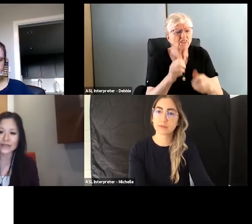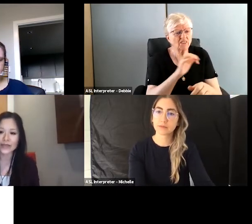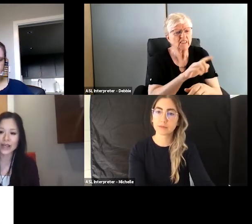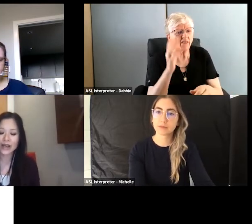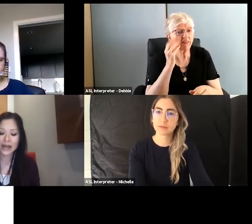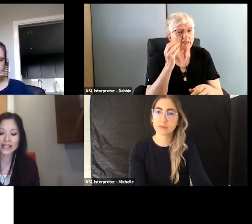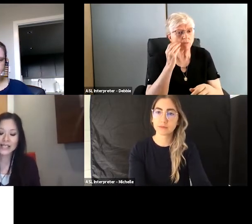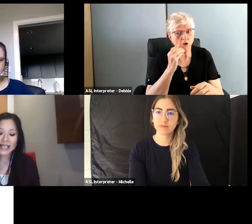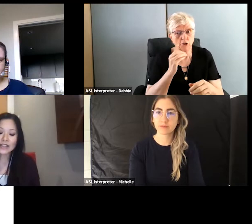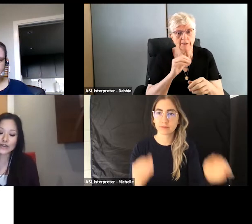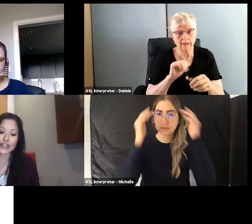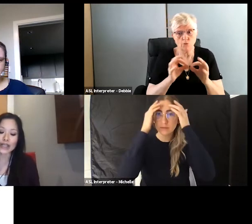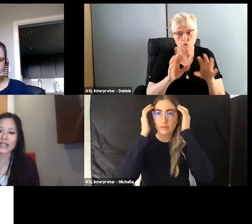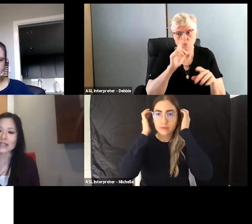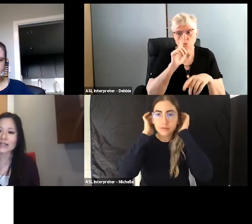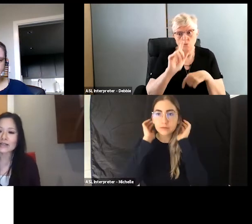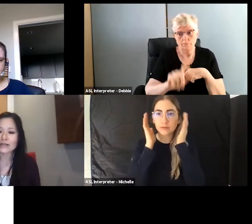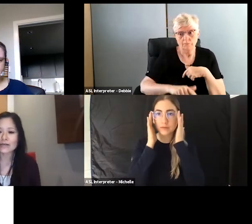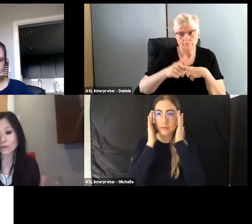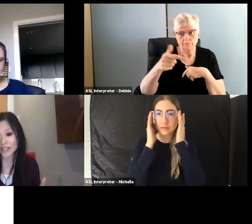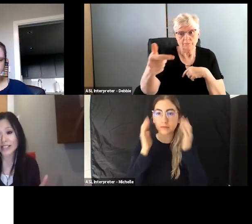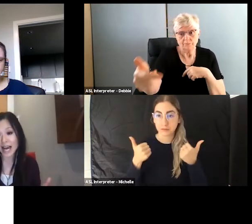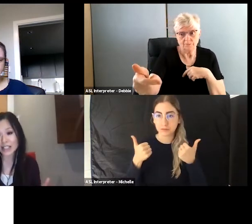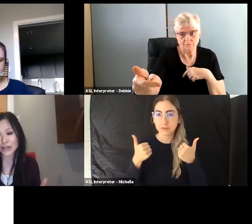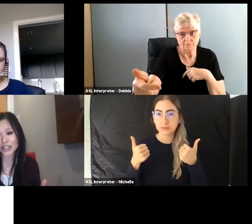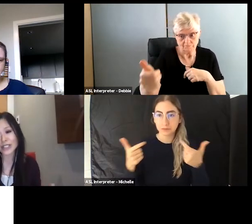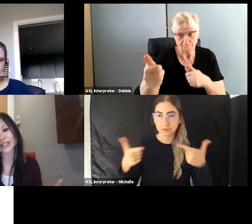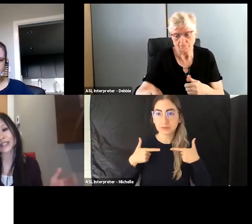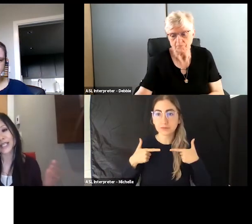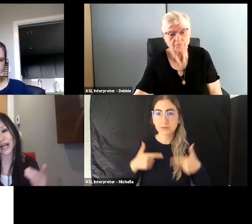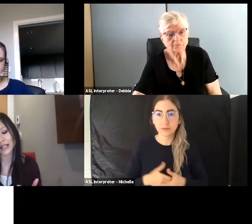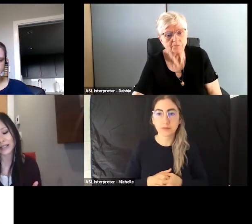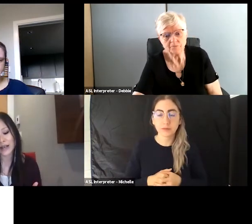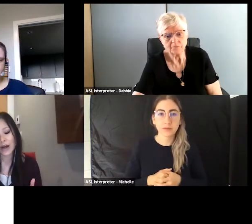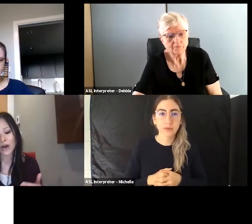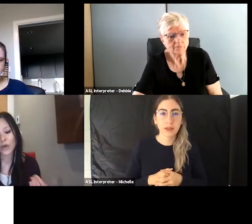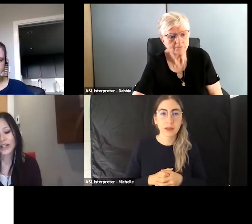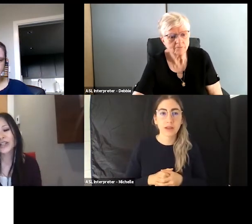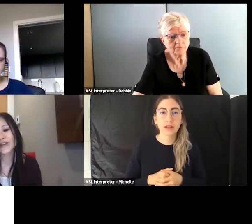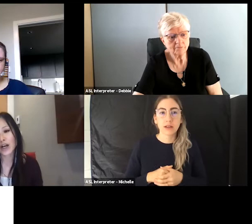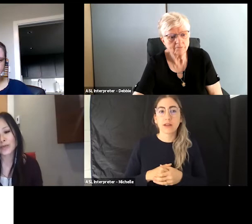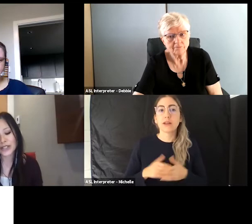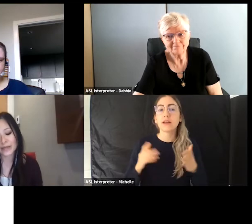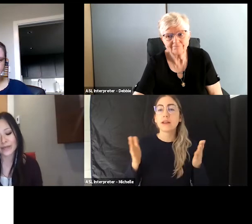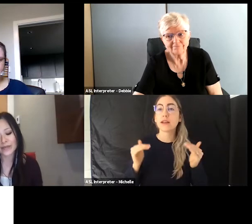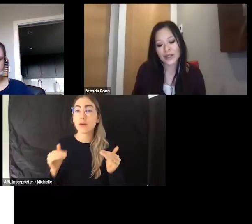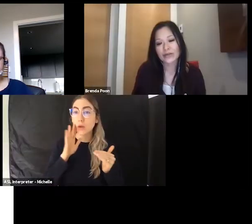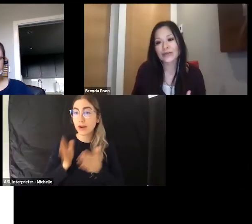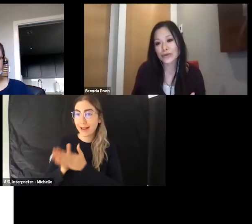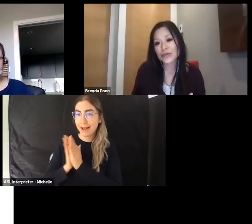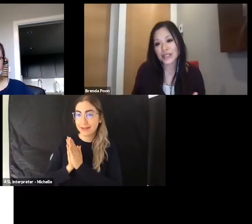OPEN-ENDED QUESTIONS. QUESTIONS. AND THE FIRST STREAM WAS REALLY ABOUT TELLING US MORE ABOUT